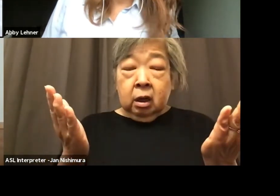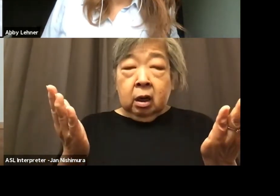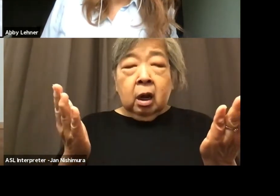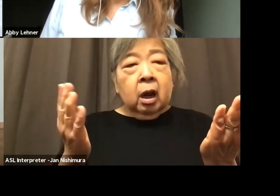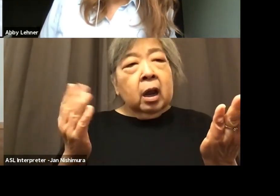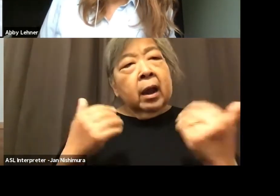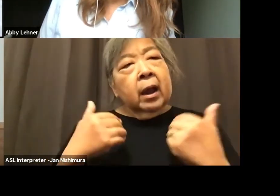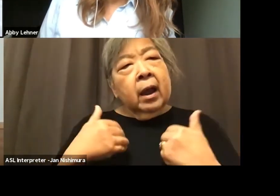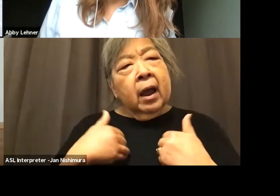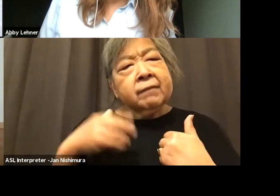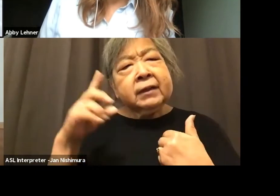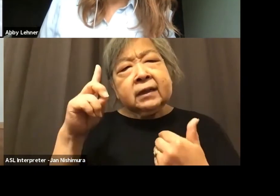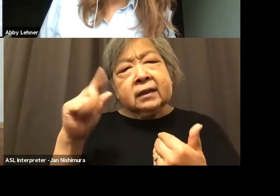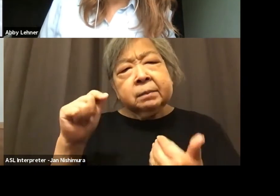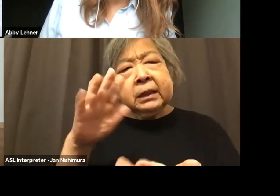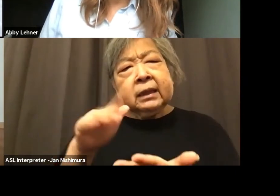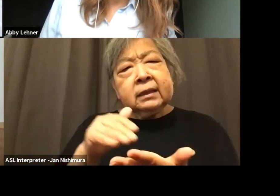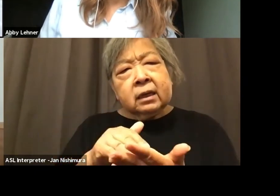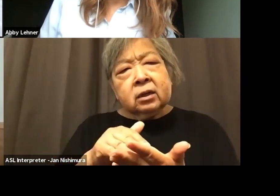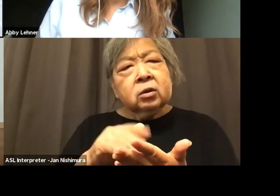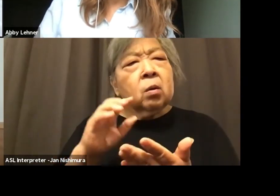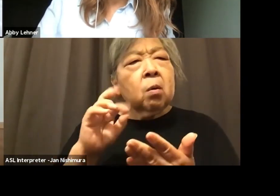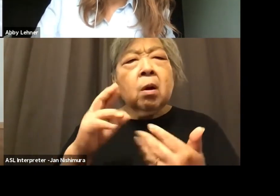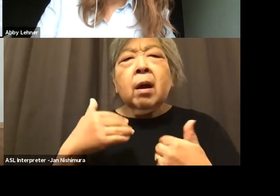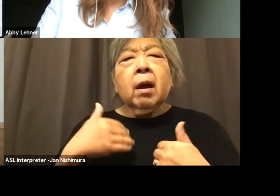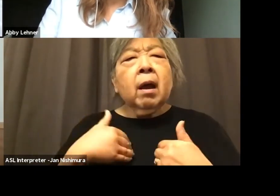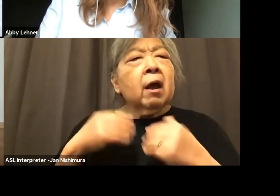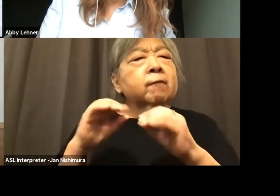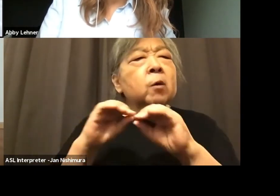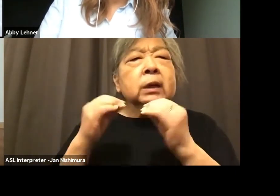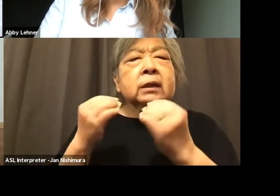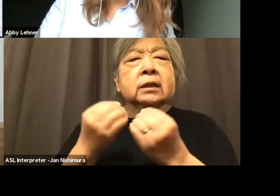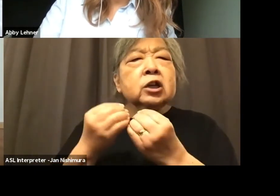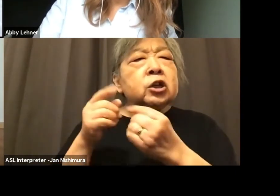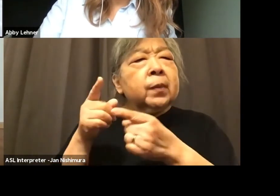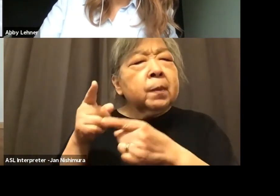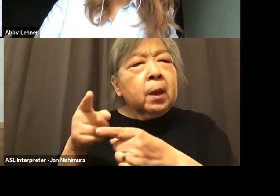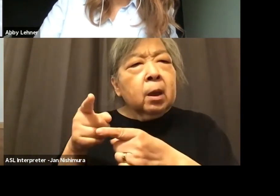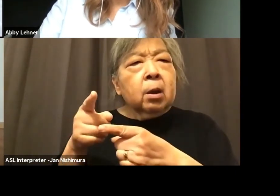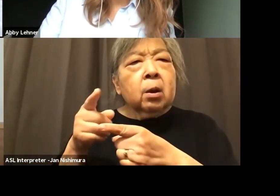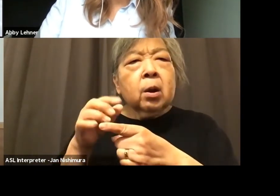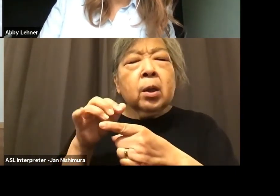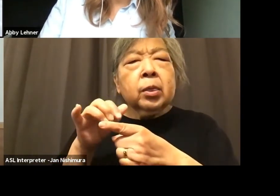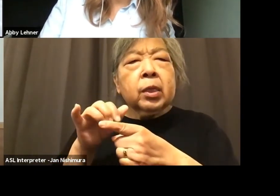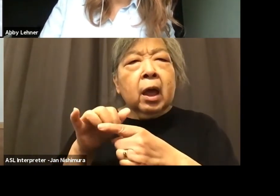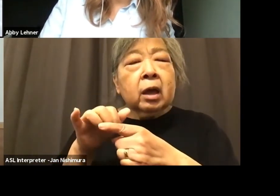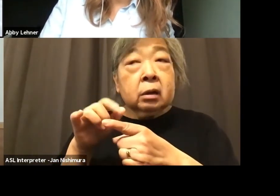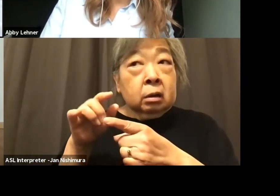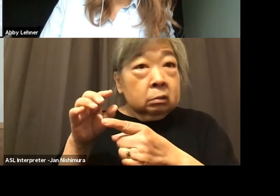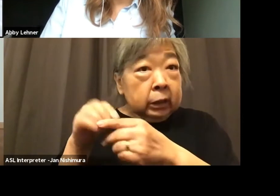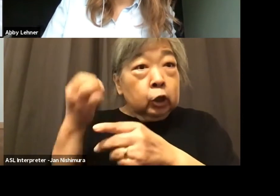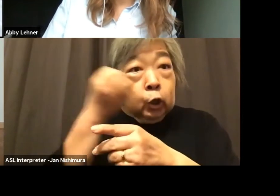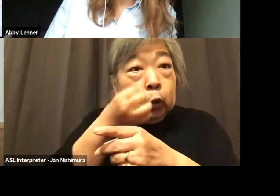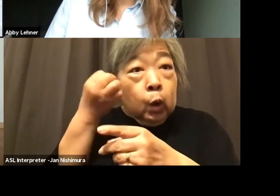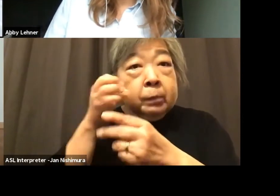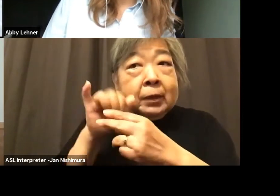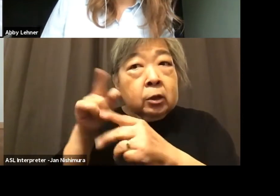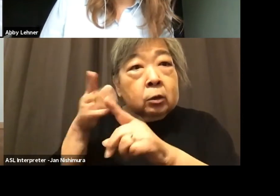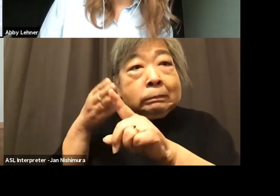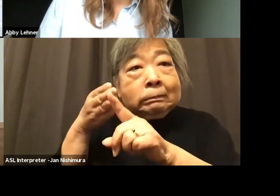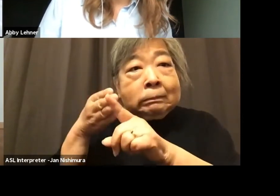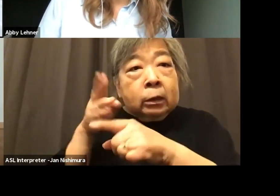center or other organization that you used while in Europe for access.